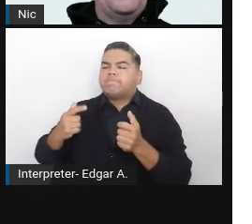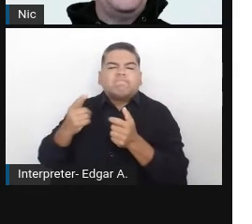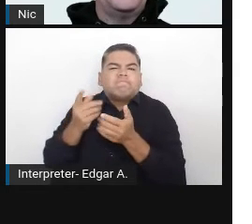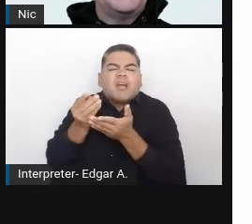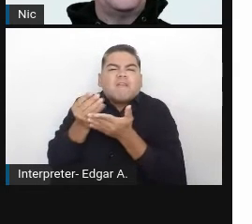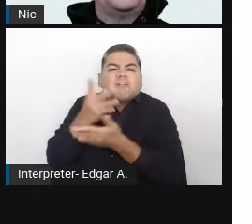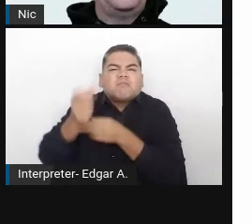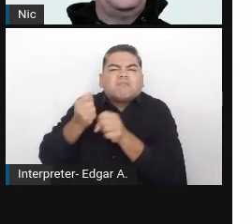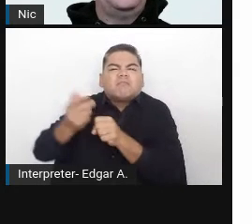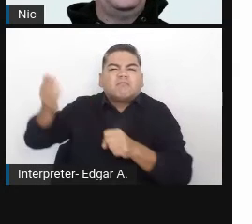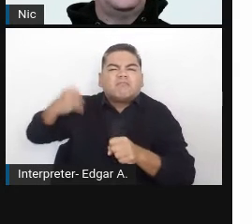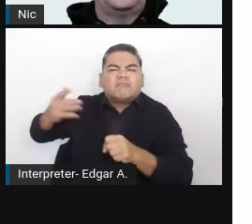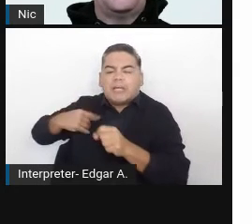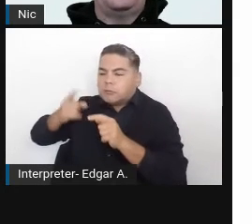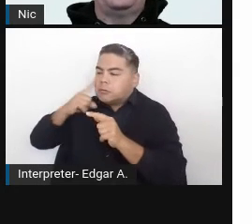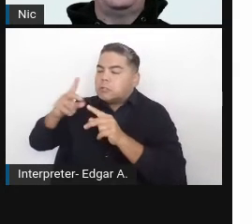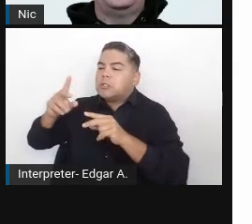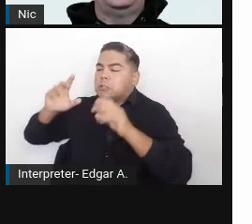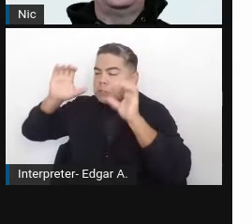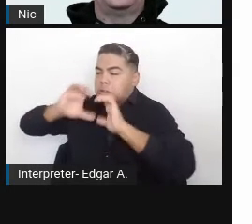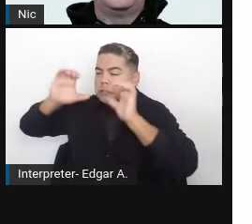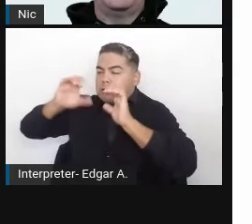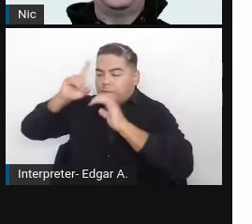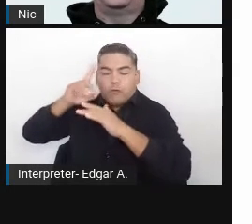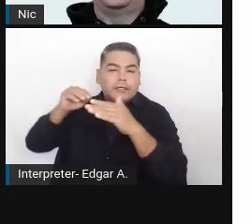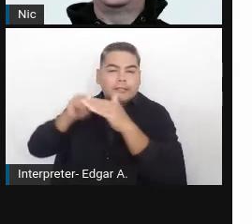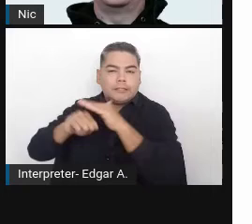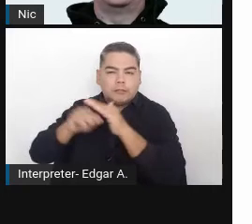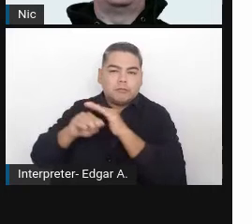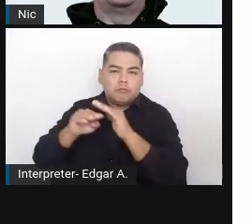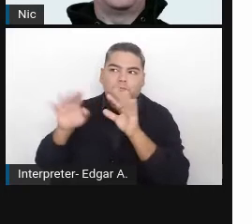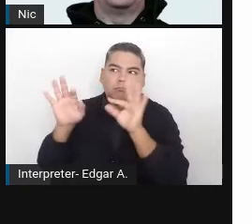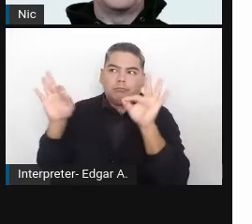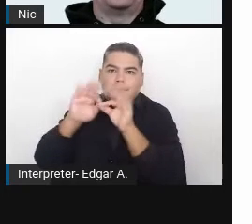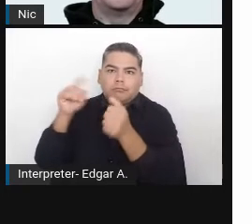I reached out to the top 50 learning management system providers out there.